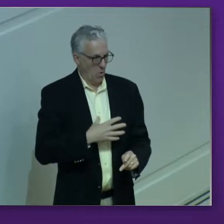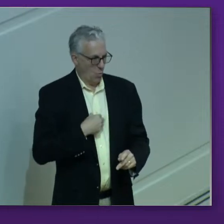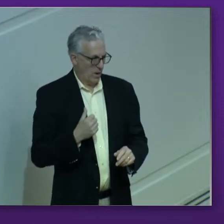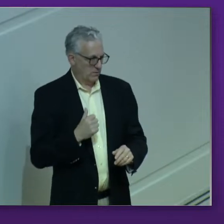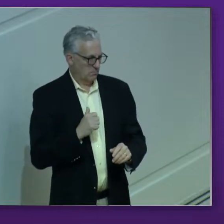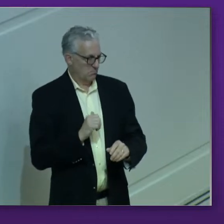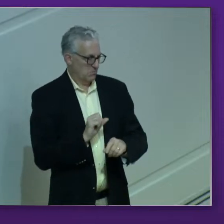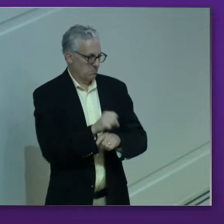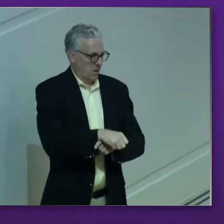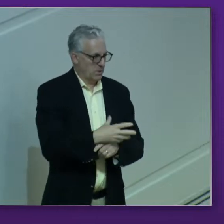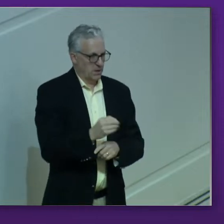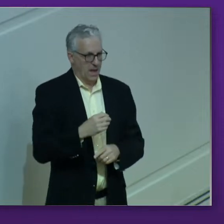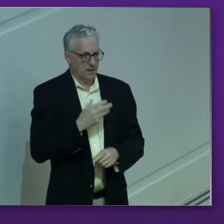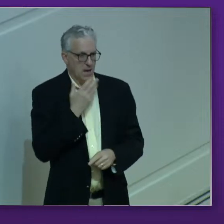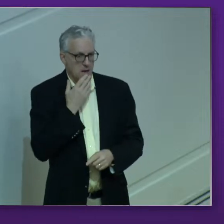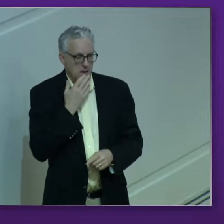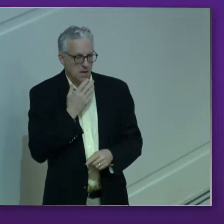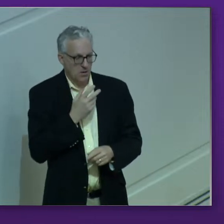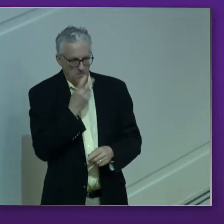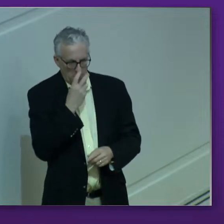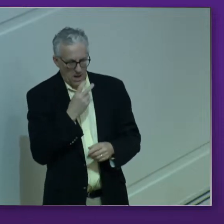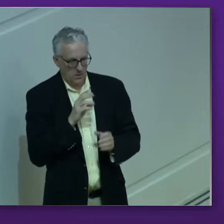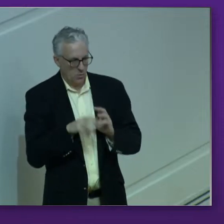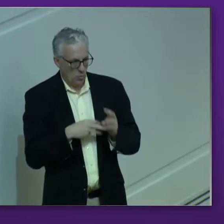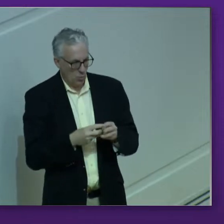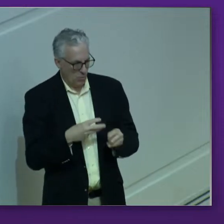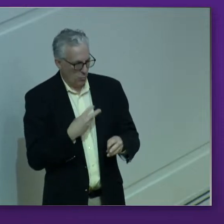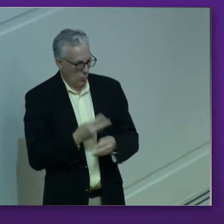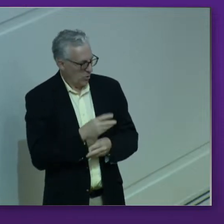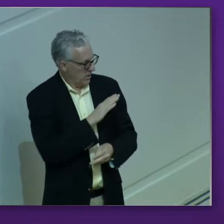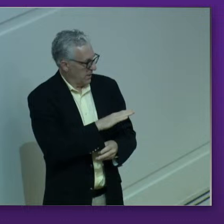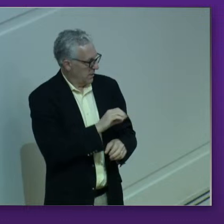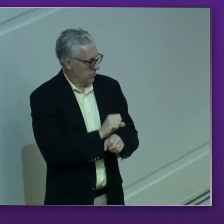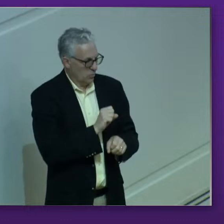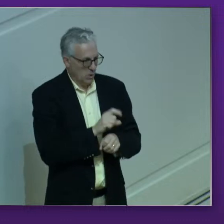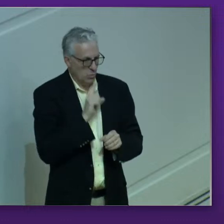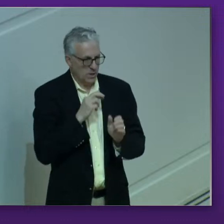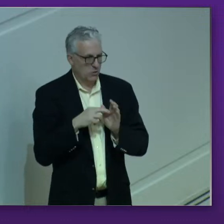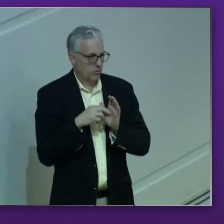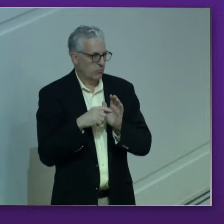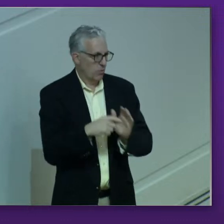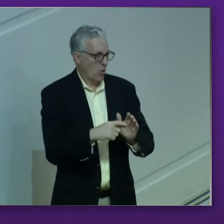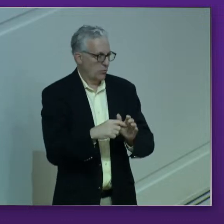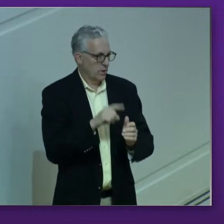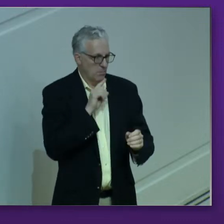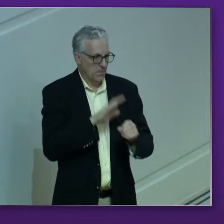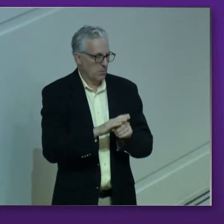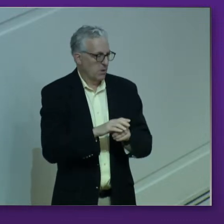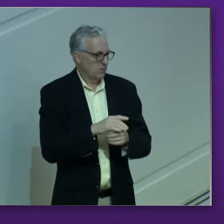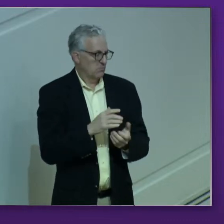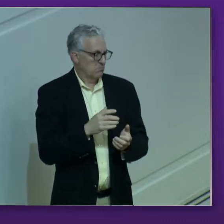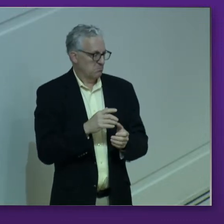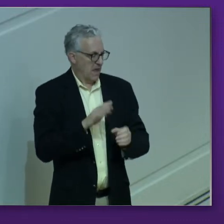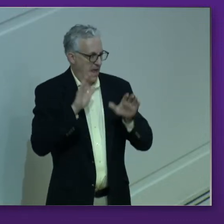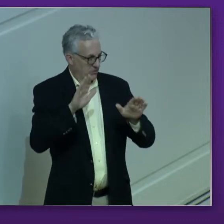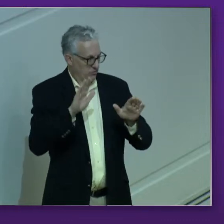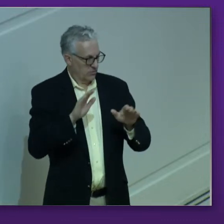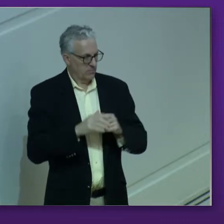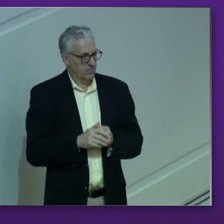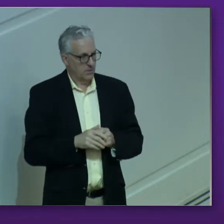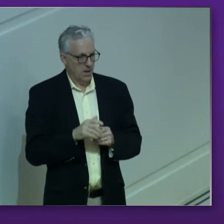LEGAL LITERATURE INCLUDING HIS